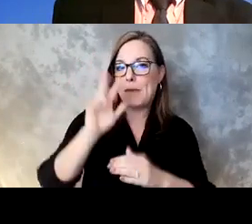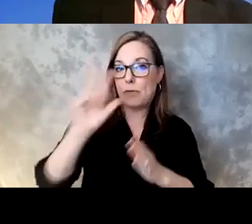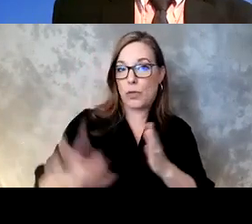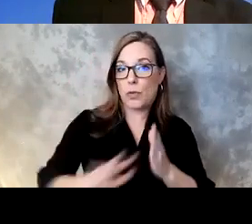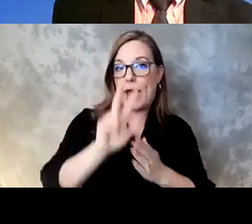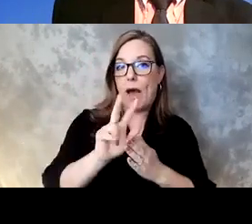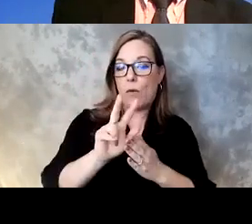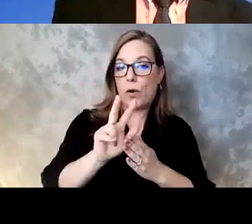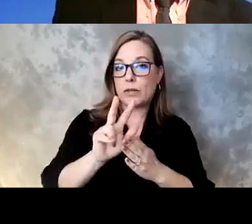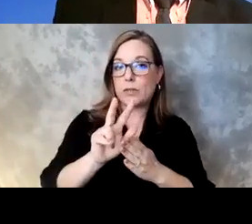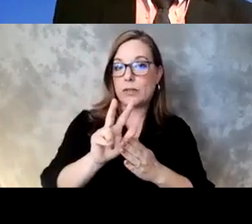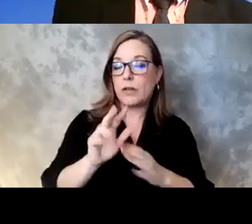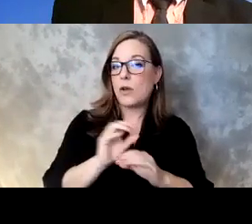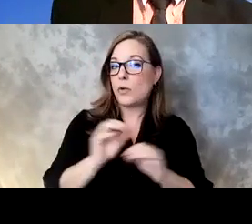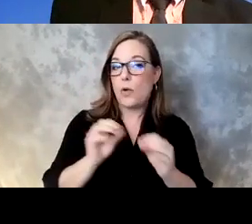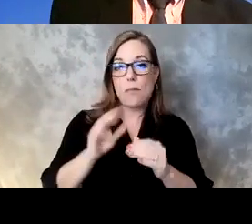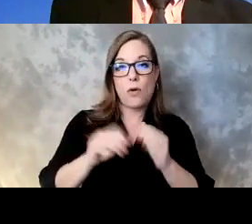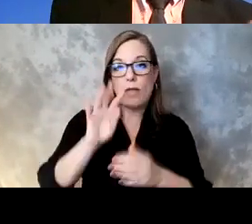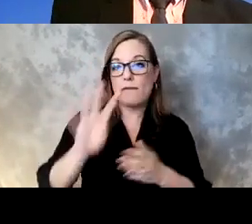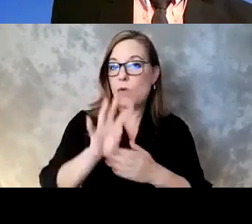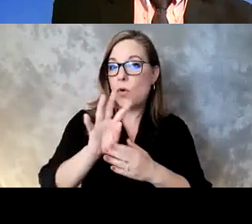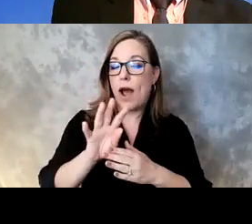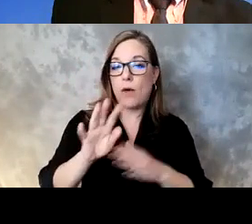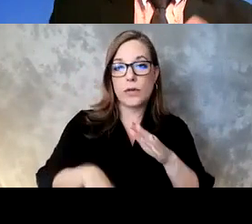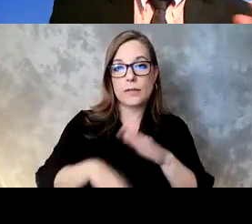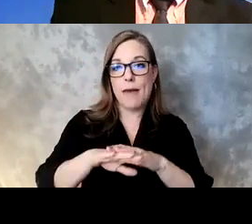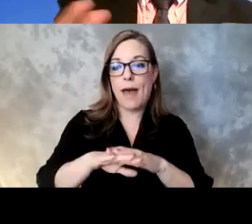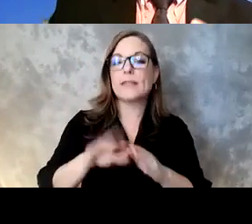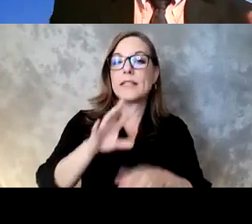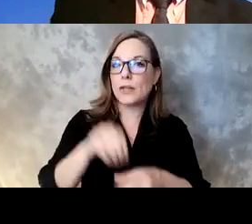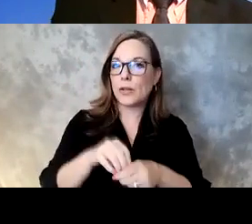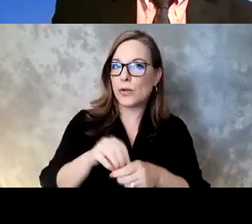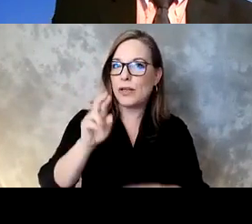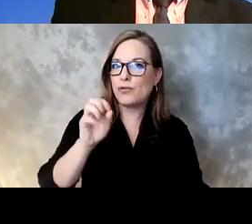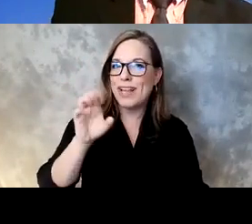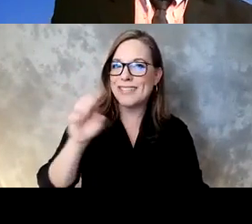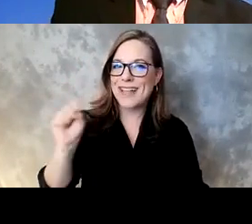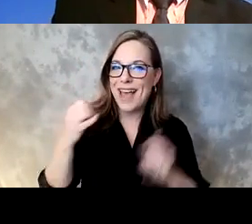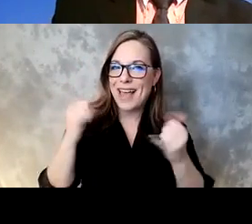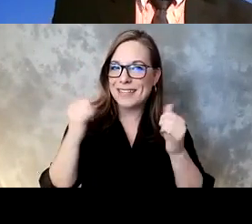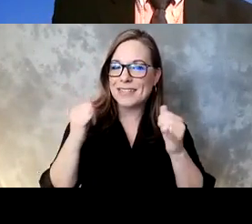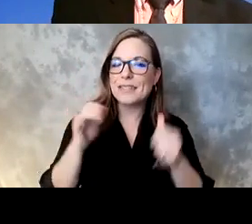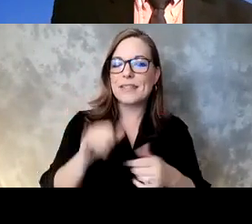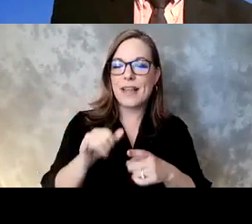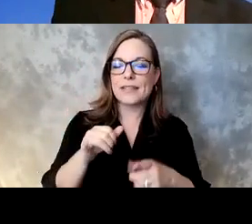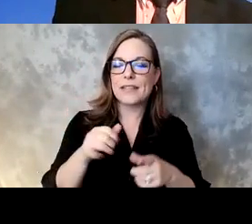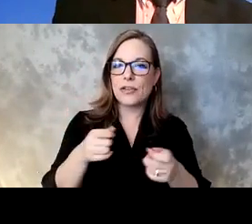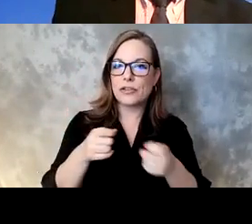instruction per day including recess if it's under the jurisdiction of a certificated employee